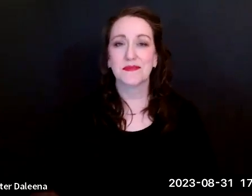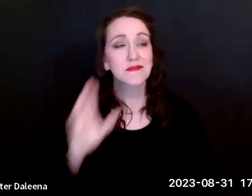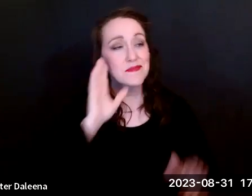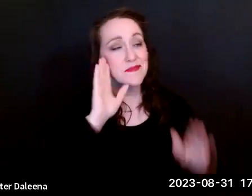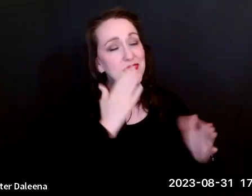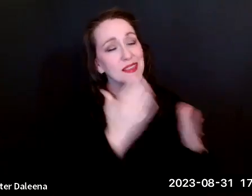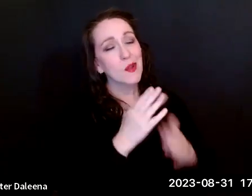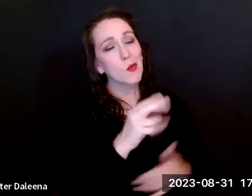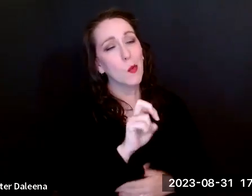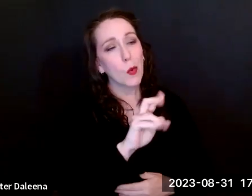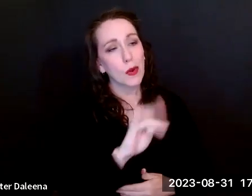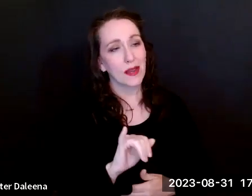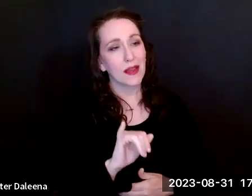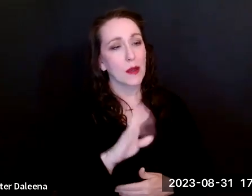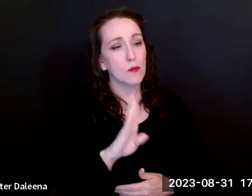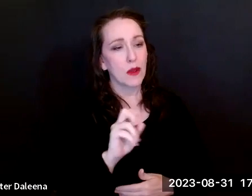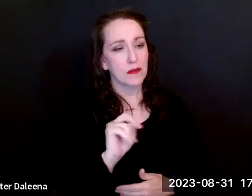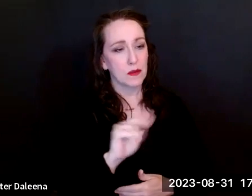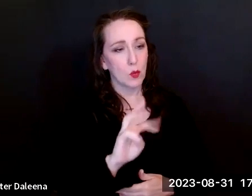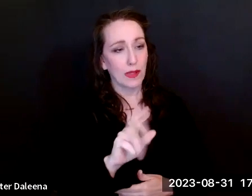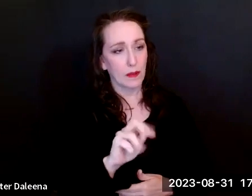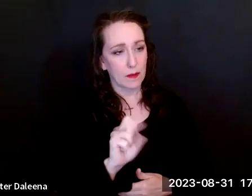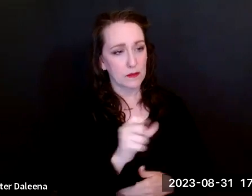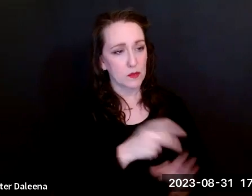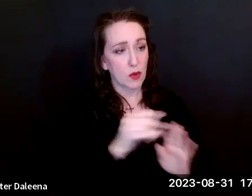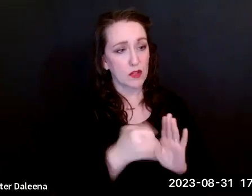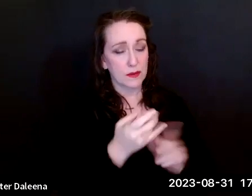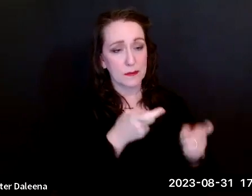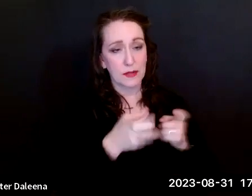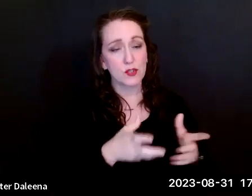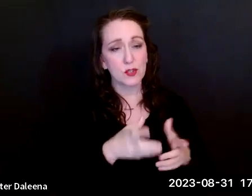Corey my name is Brandon Williams I am the project manager tasked with implementing